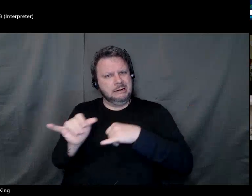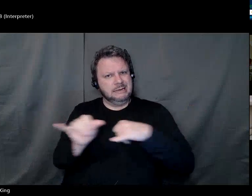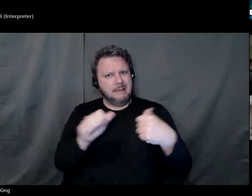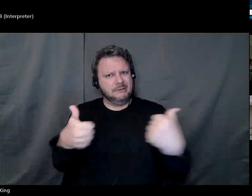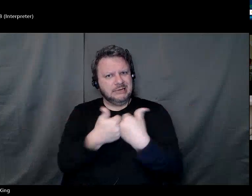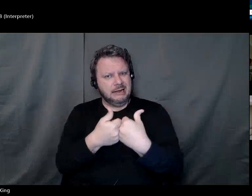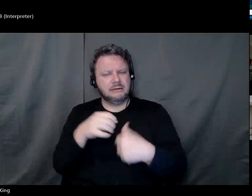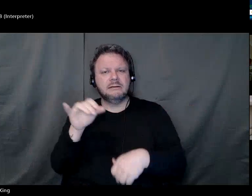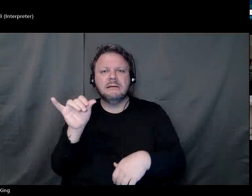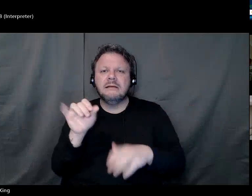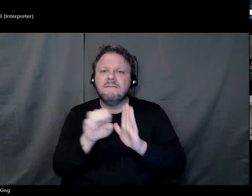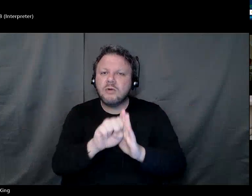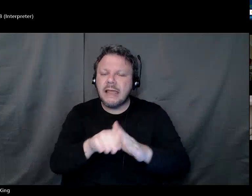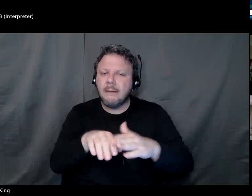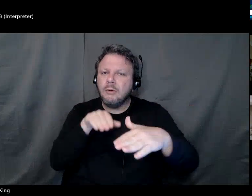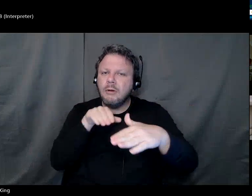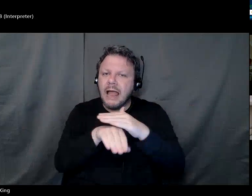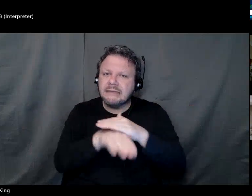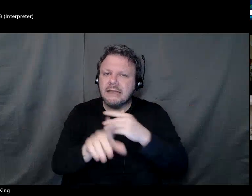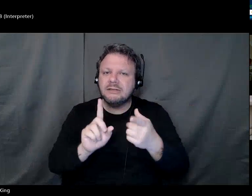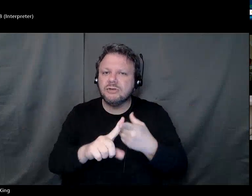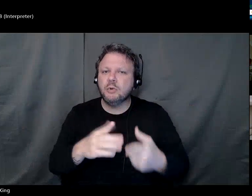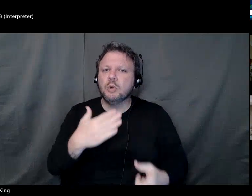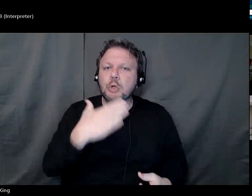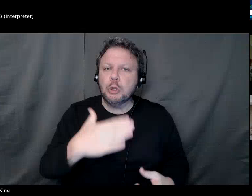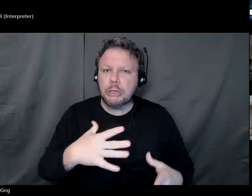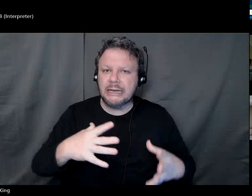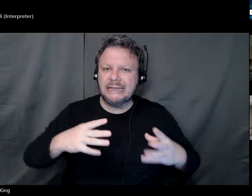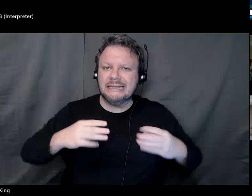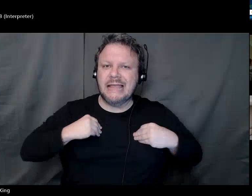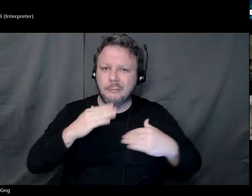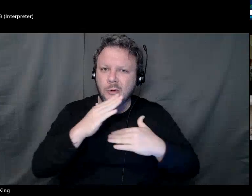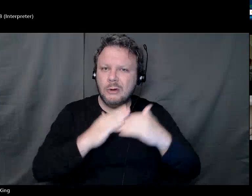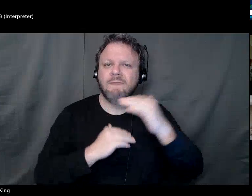challenges, like access to good, acceptable, comfortable housing.